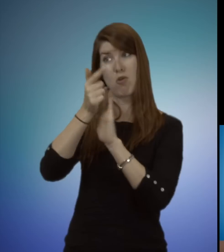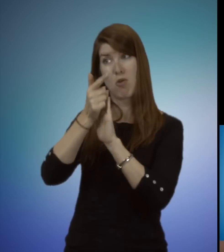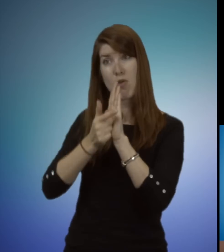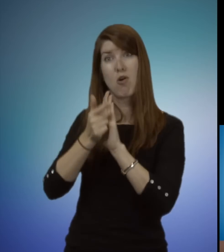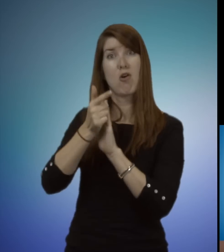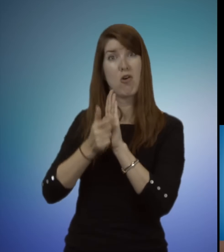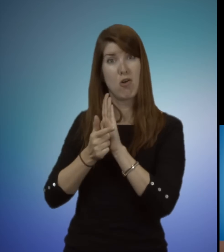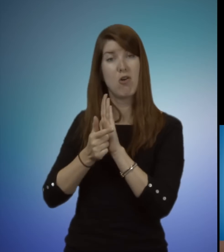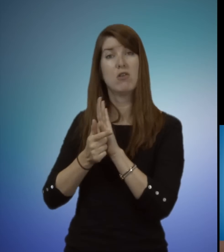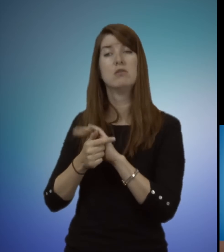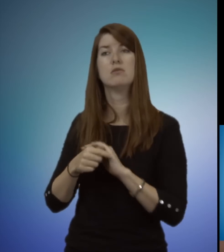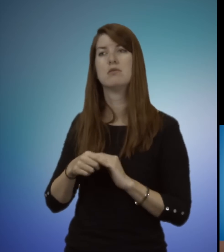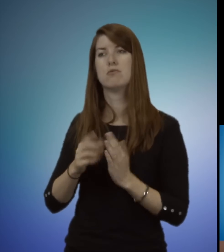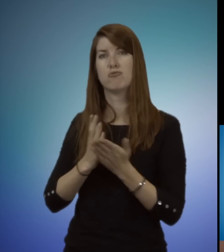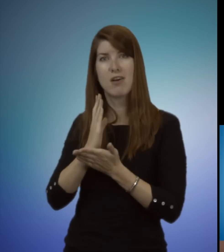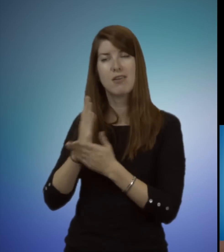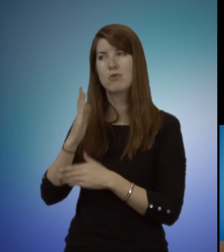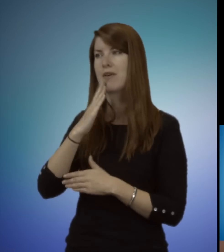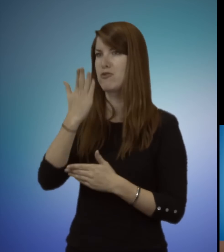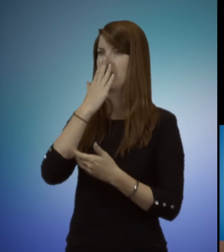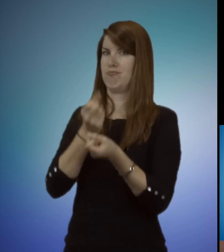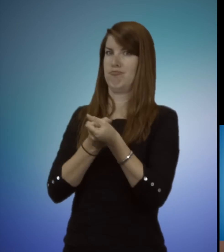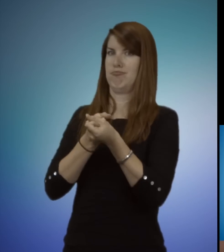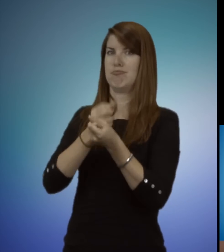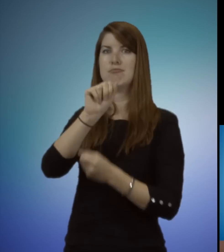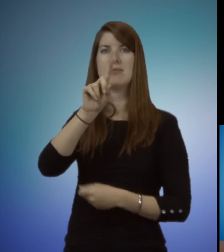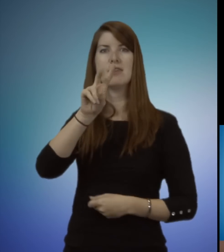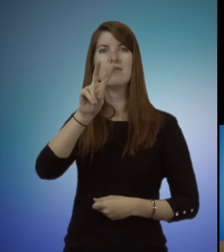on the road for getting good advocacy out for your child.